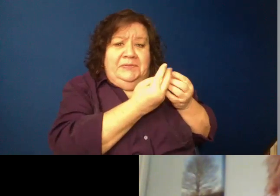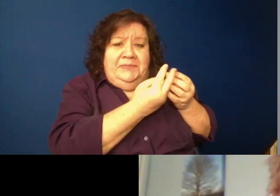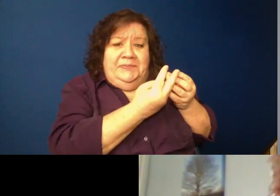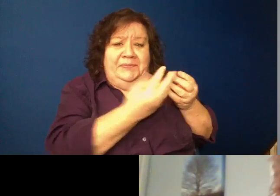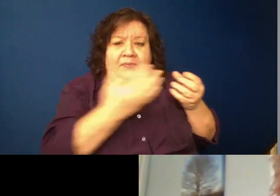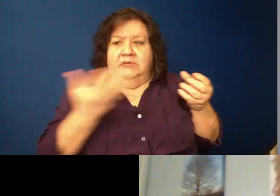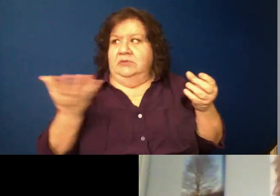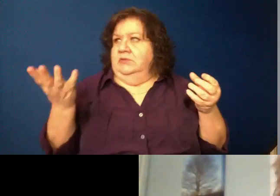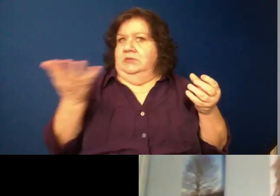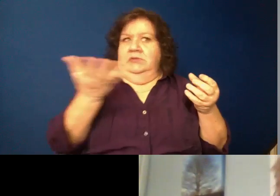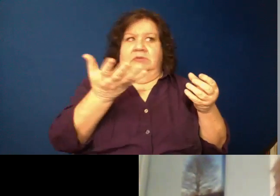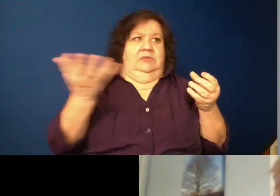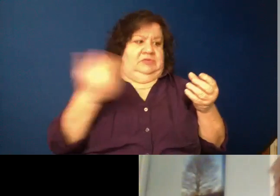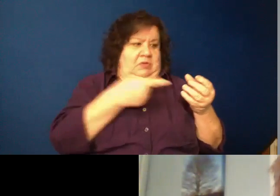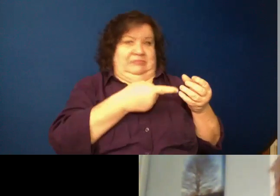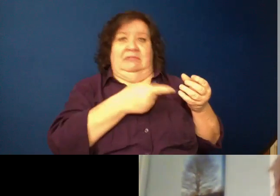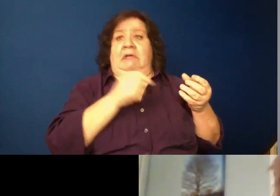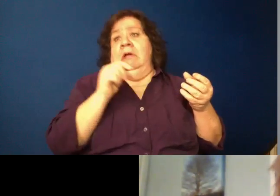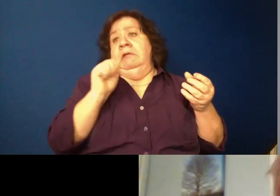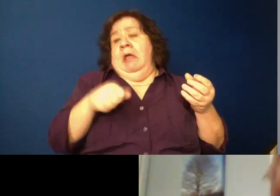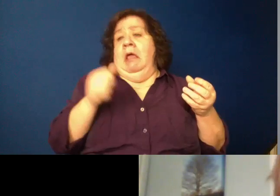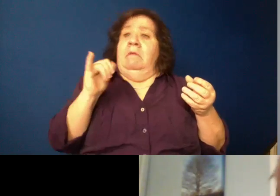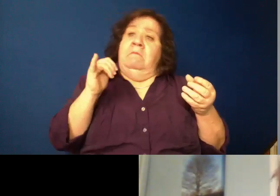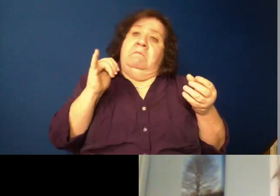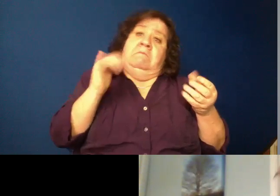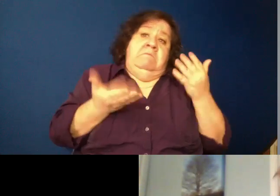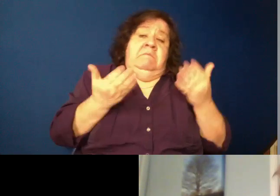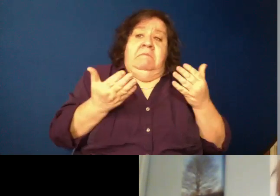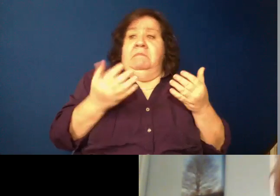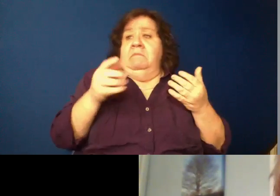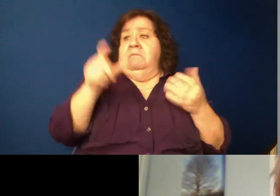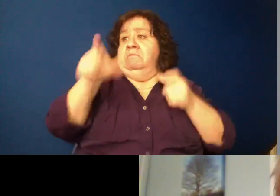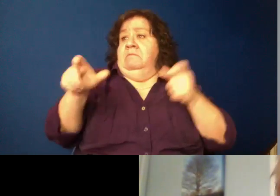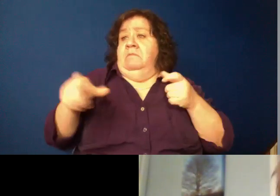specifically ask for persons with disabilities to be included the result that we're going to see